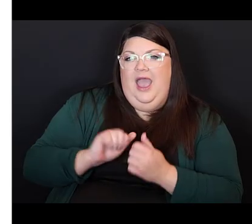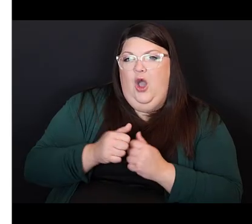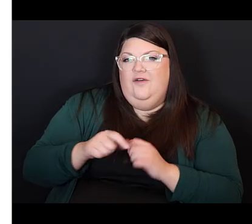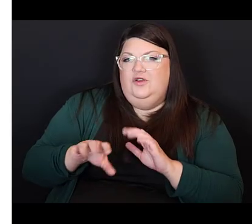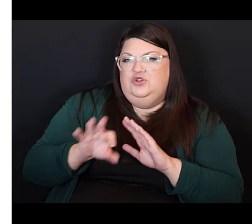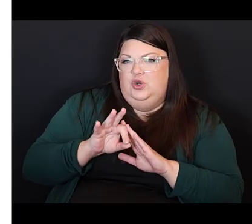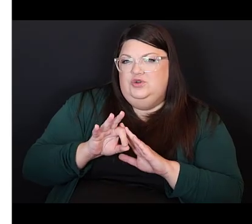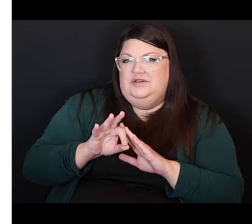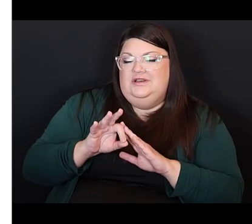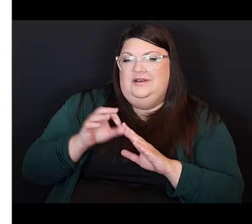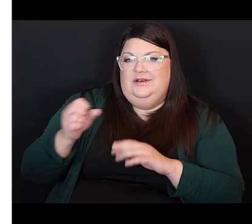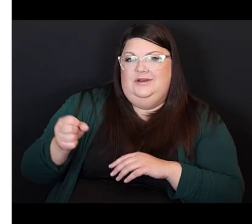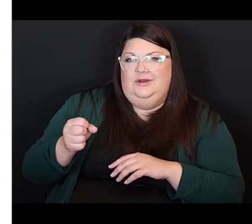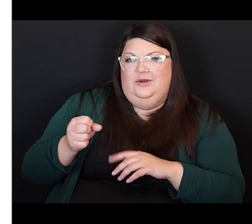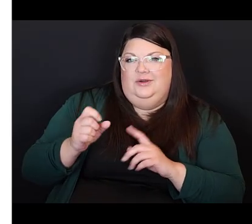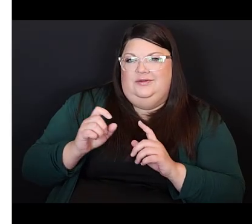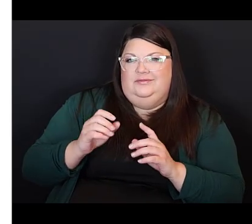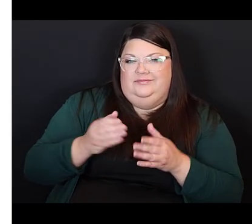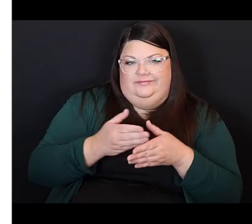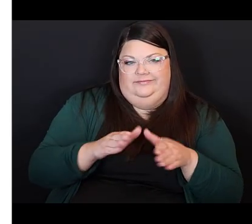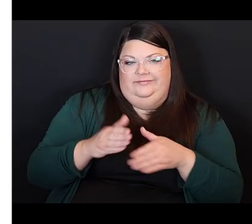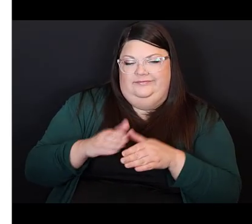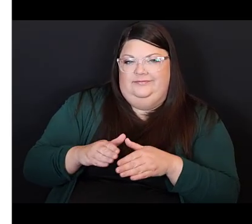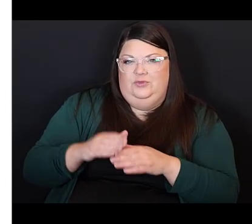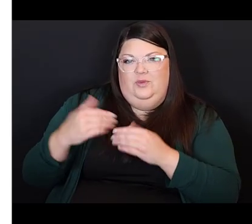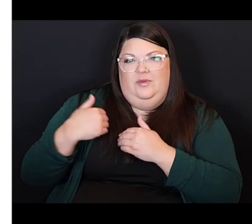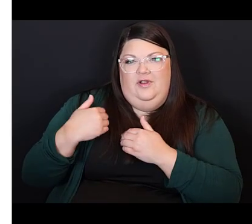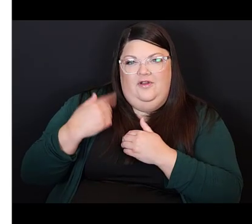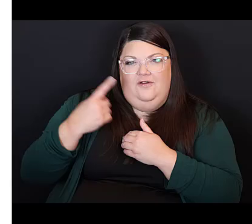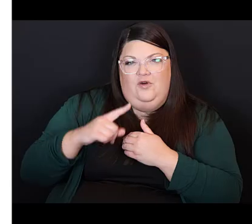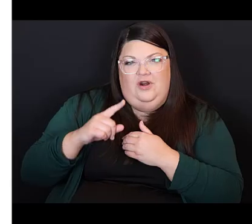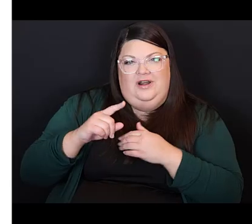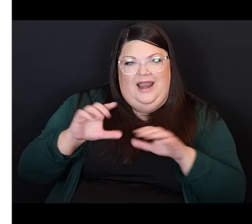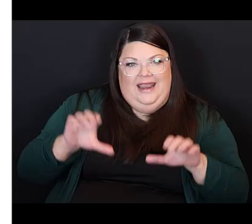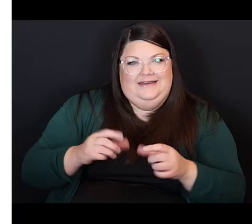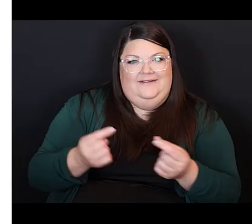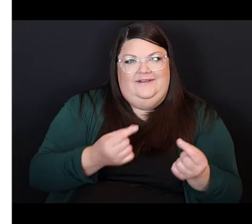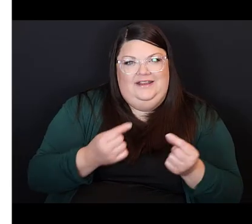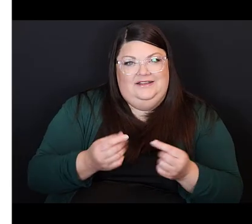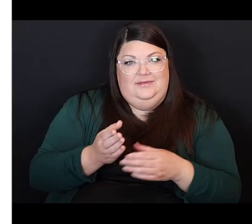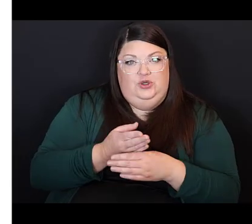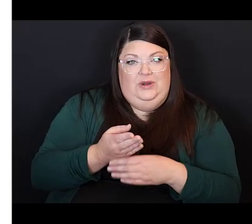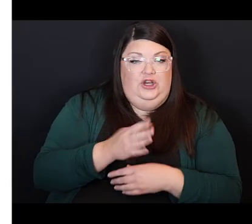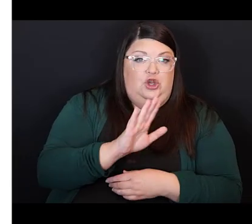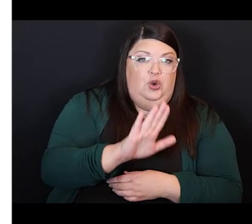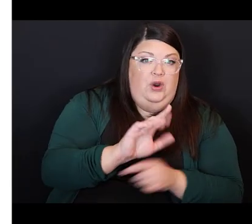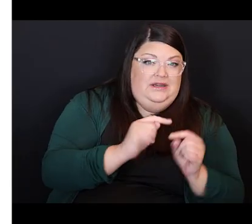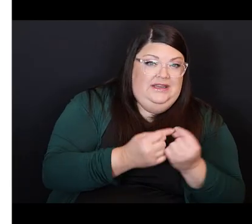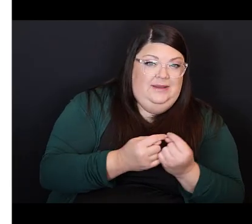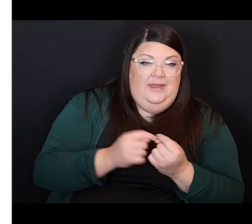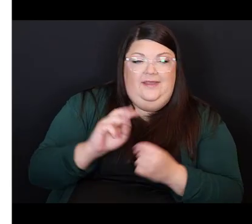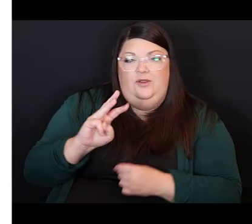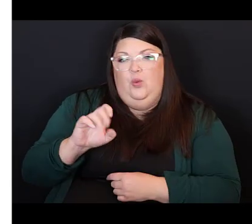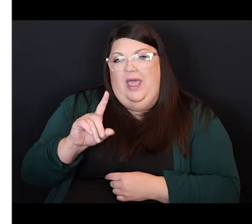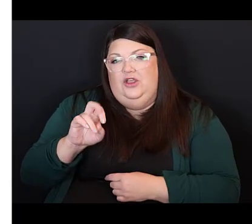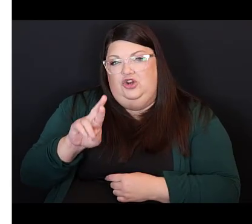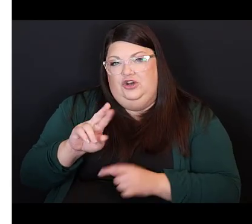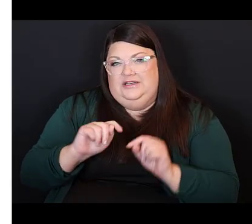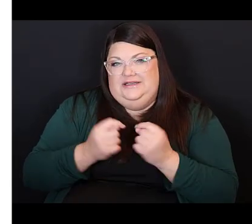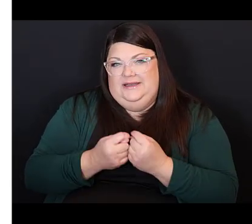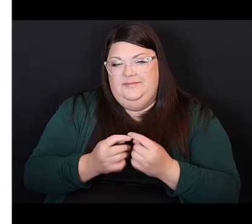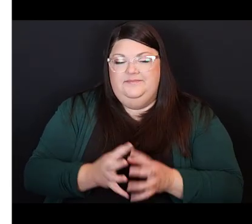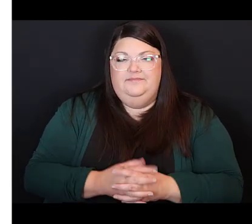chosen to allocate responsibilities for evaluation activities between your team and the Wilder team?